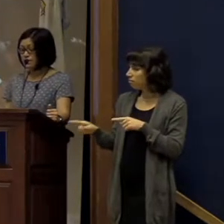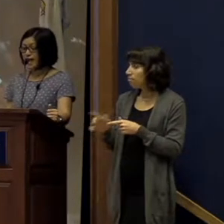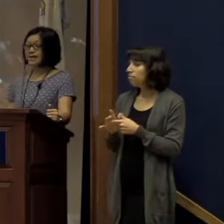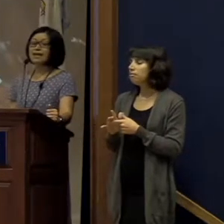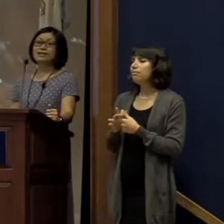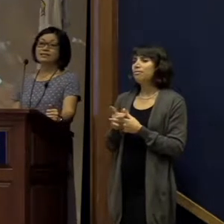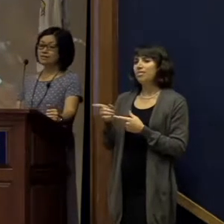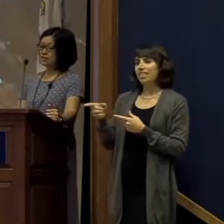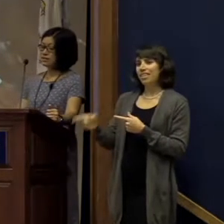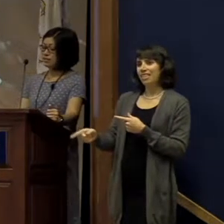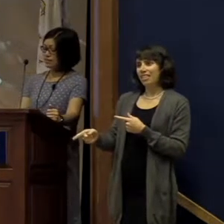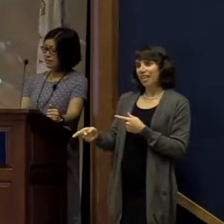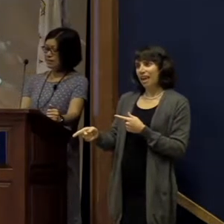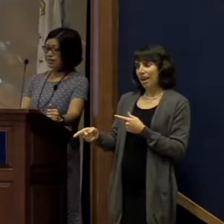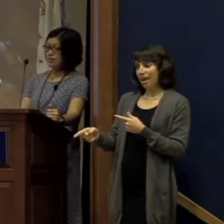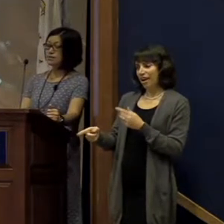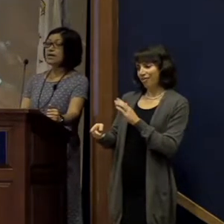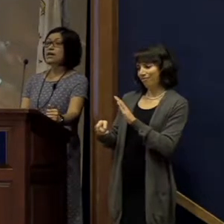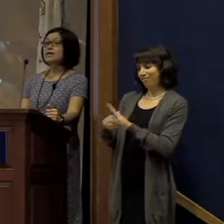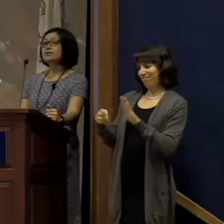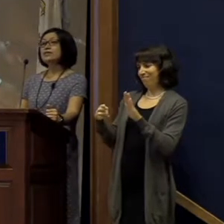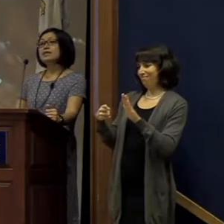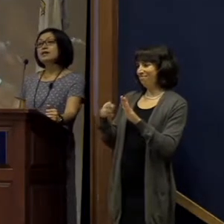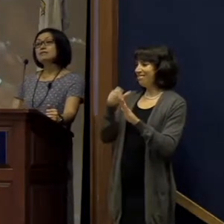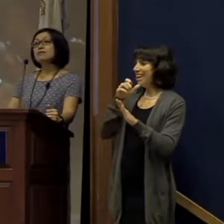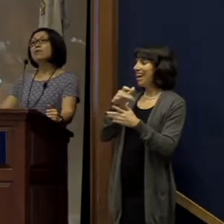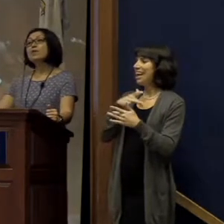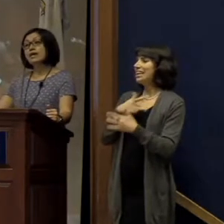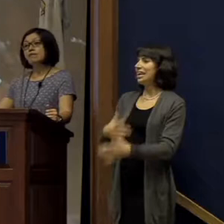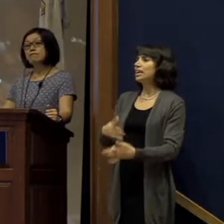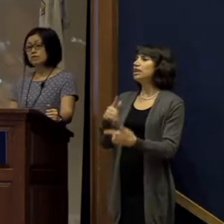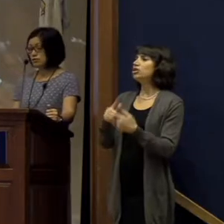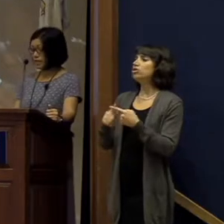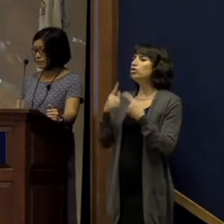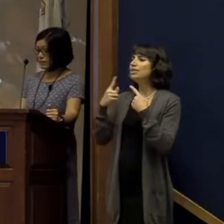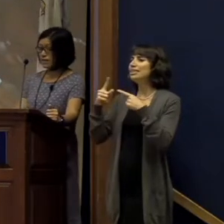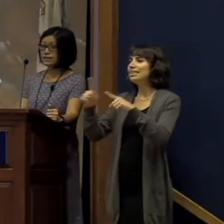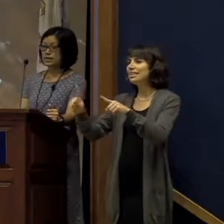unlikely to succeed in STEM classes and so they are counseled away from this trajectory in k-12.